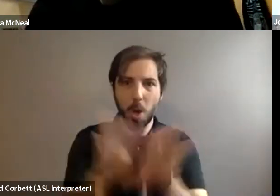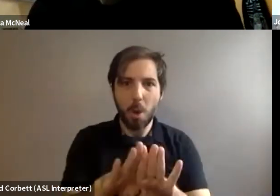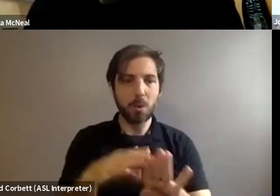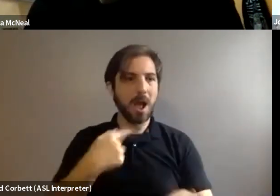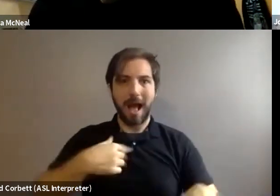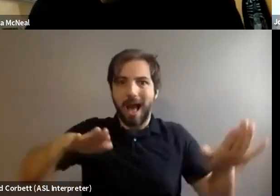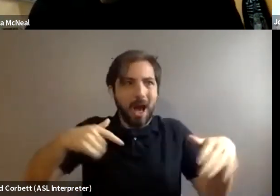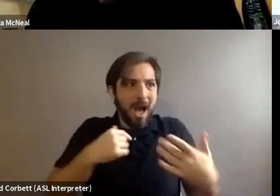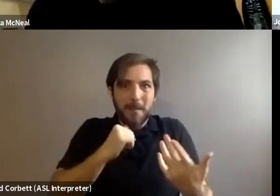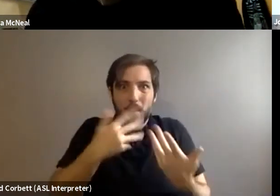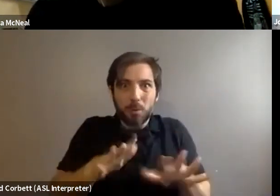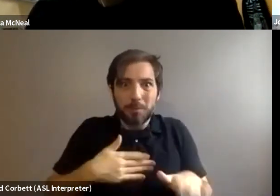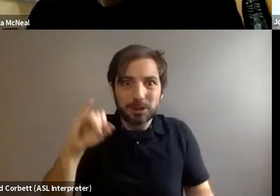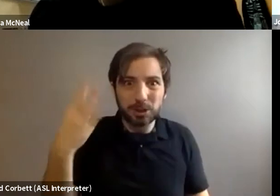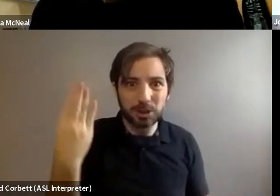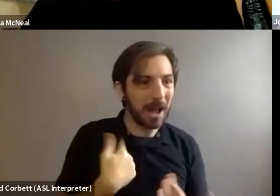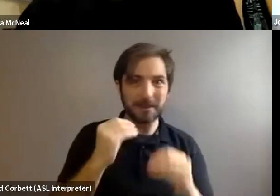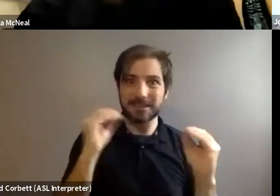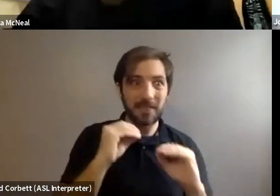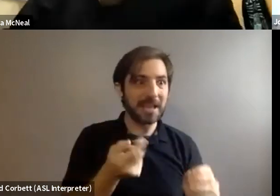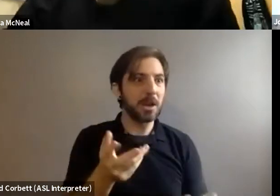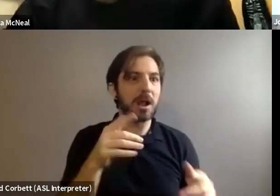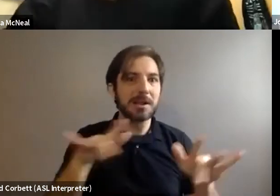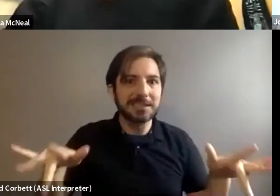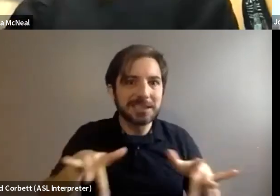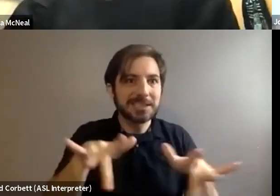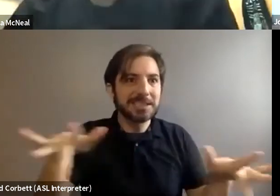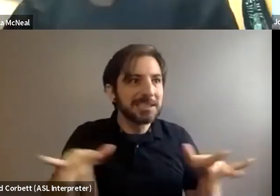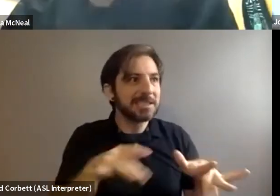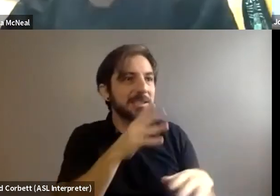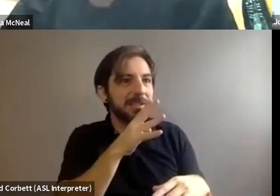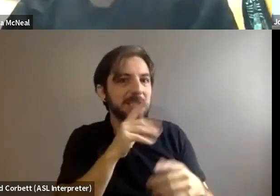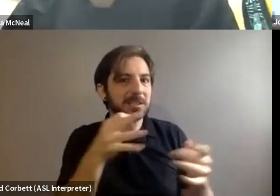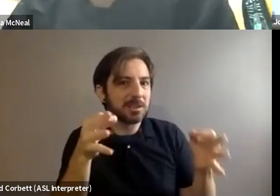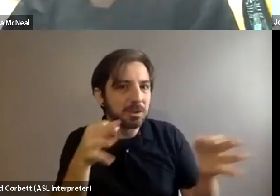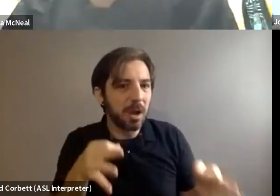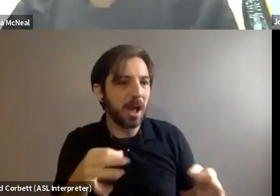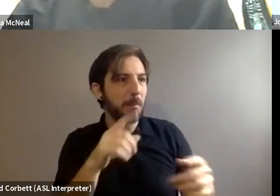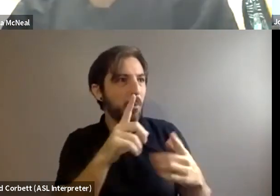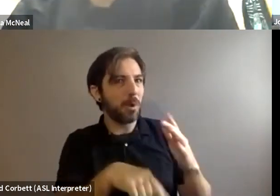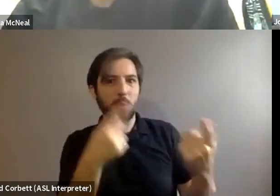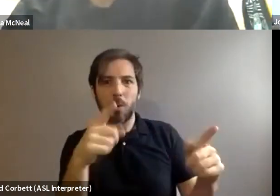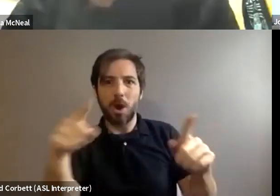there's nothing to audio describe um so for us we expanded um and we will never go back